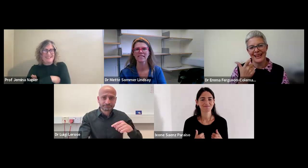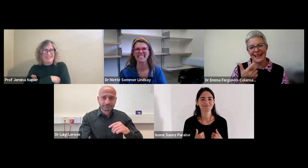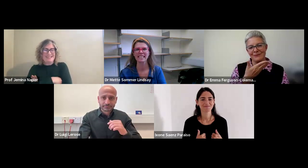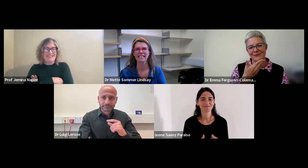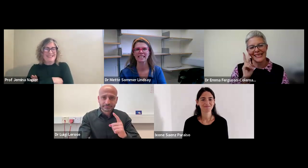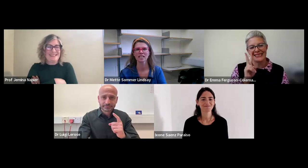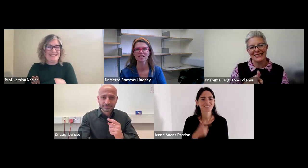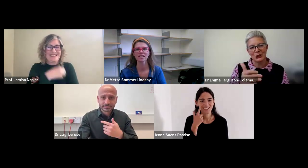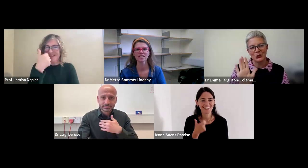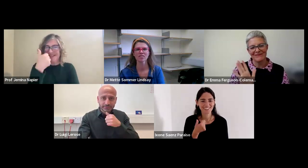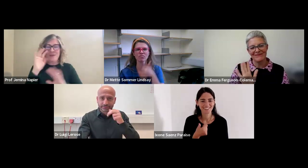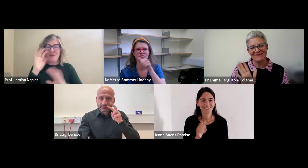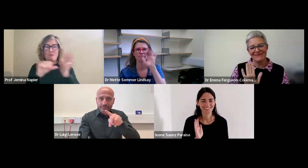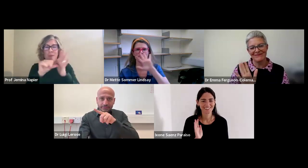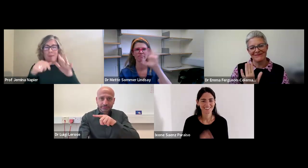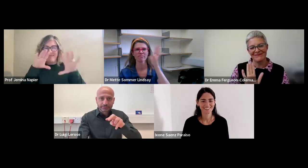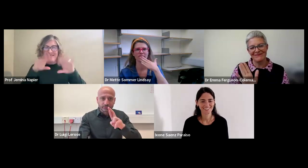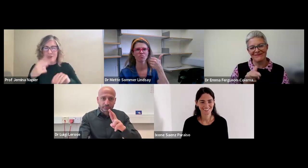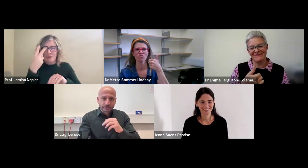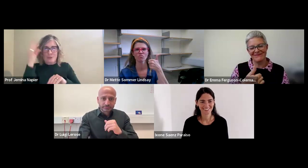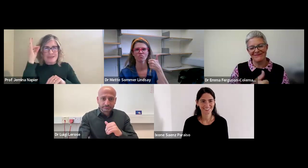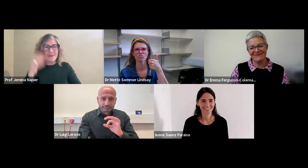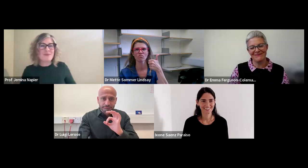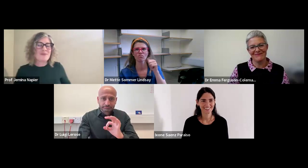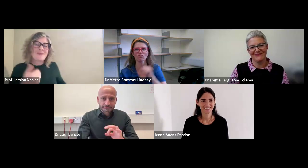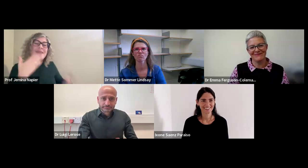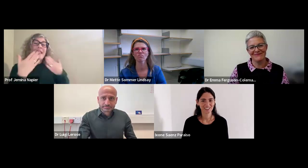so I do apologize, I have to go right now. Jemina: that's no problem we're going to finish